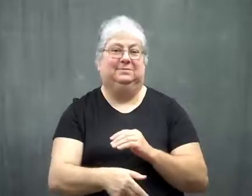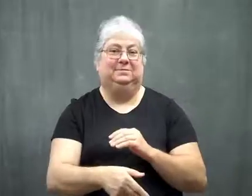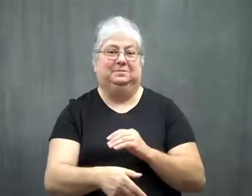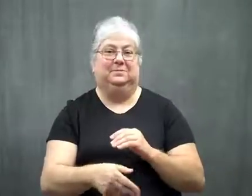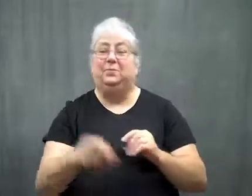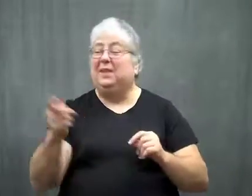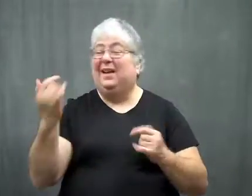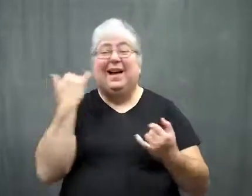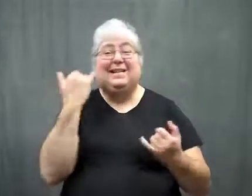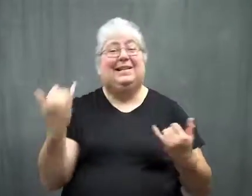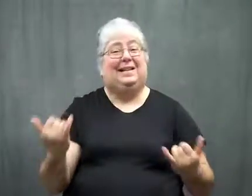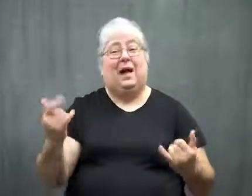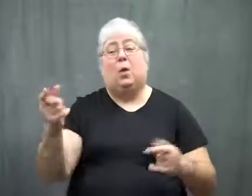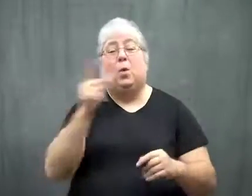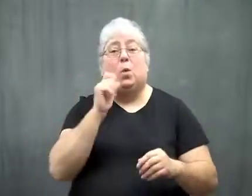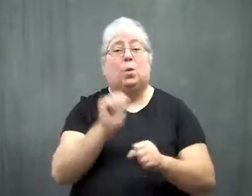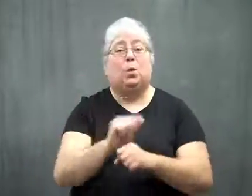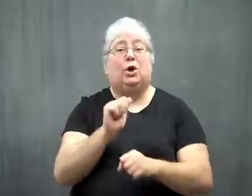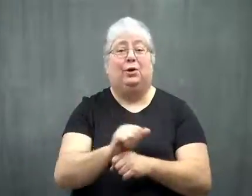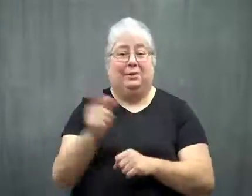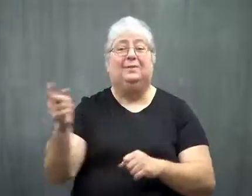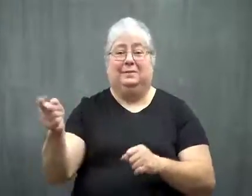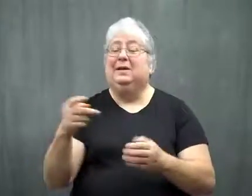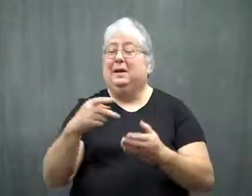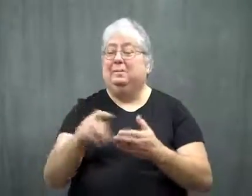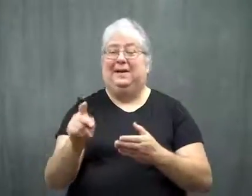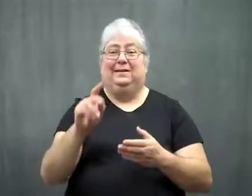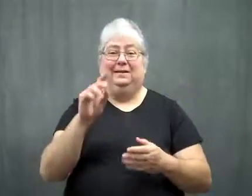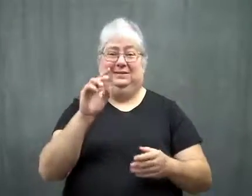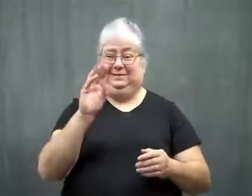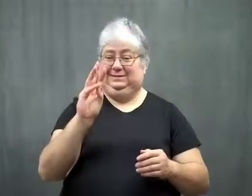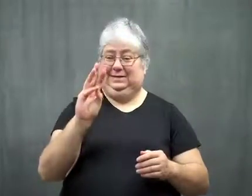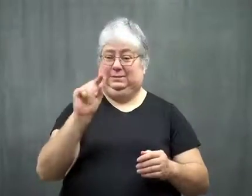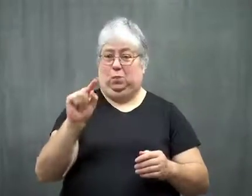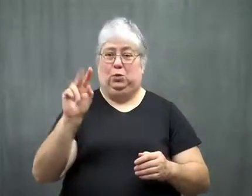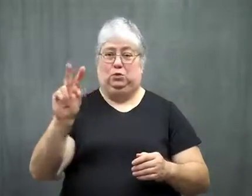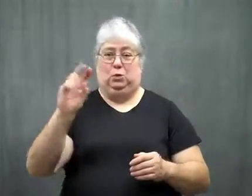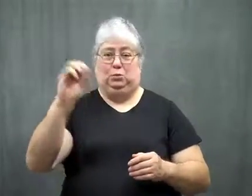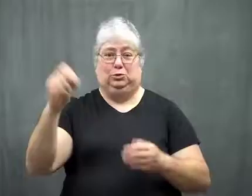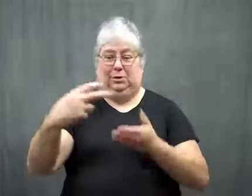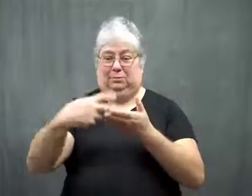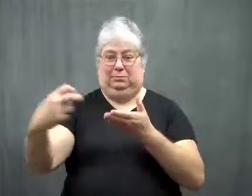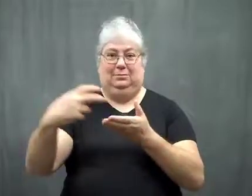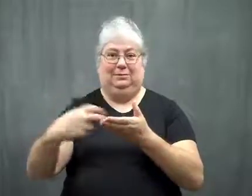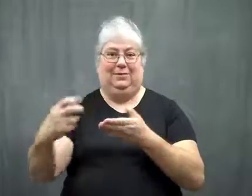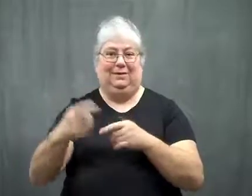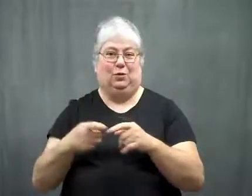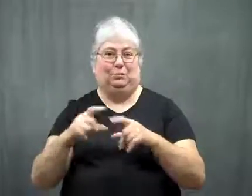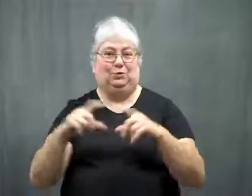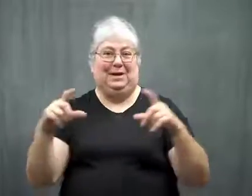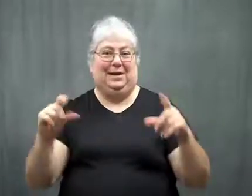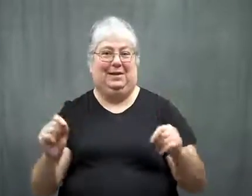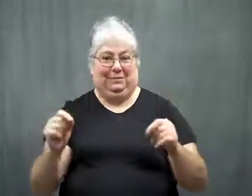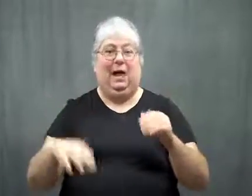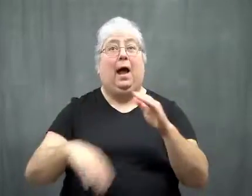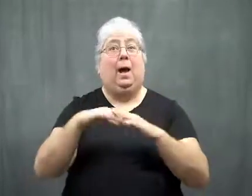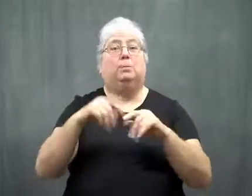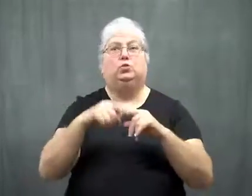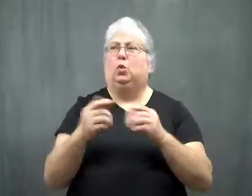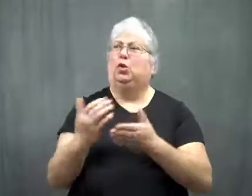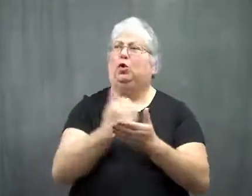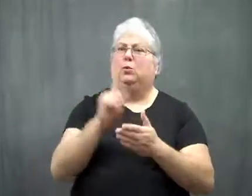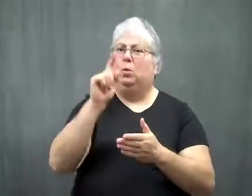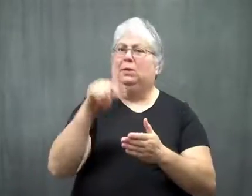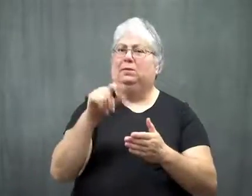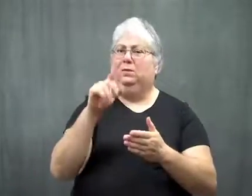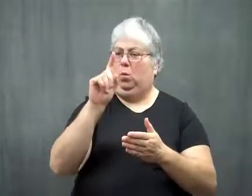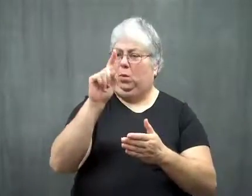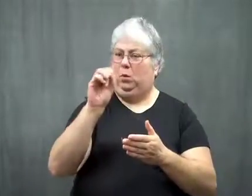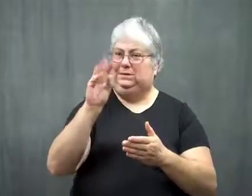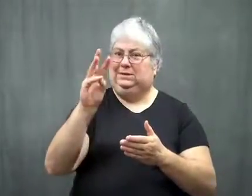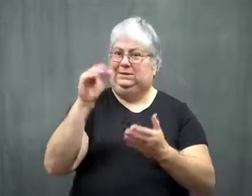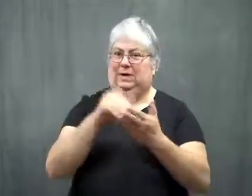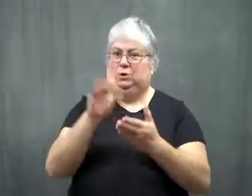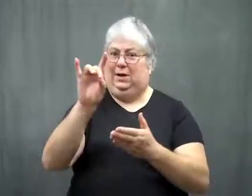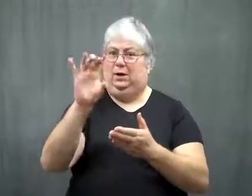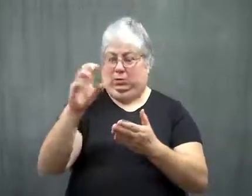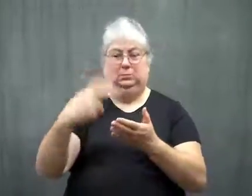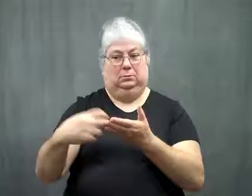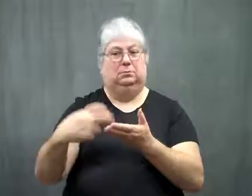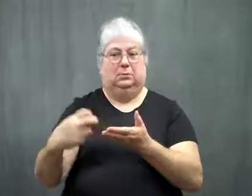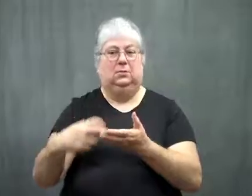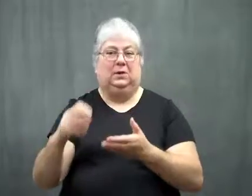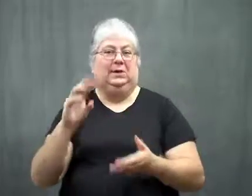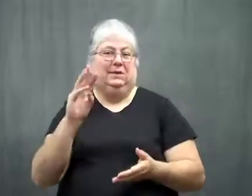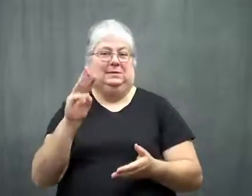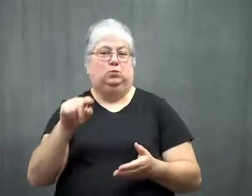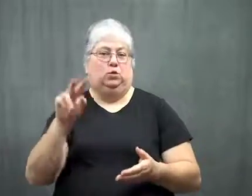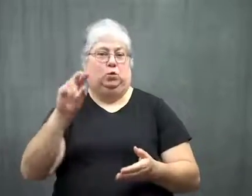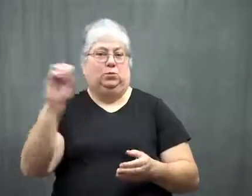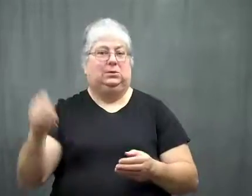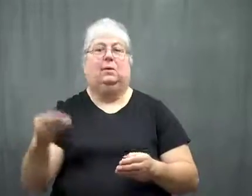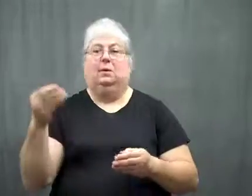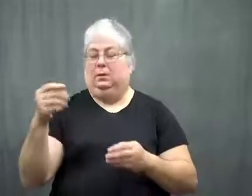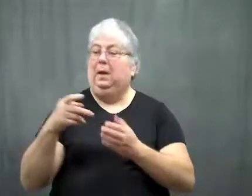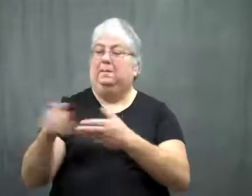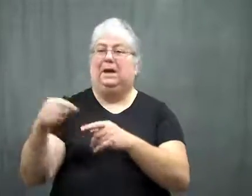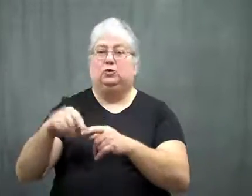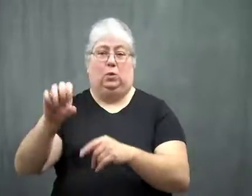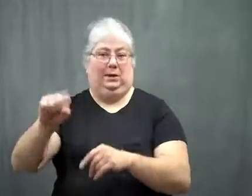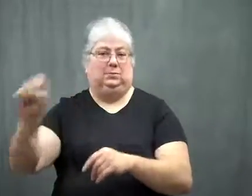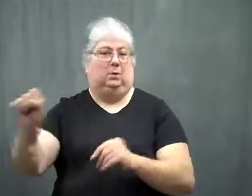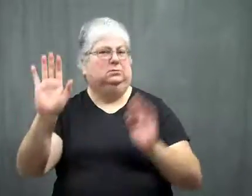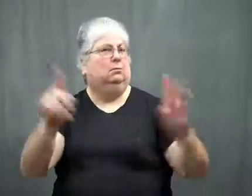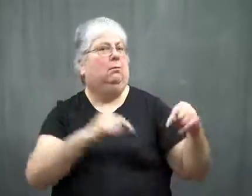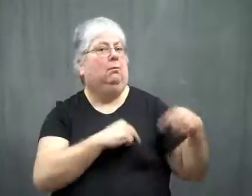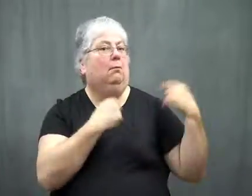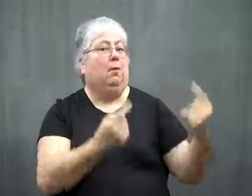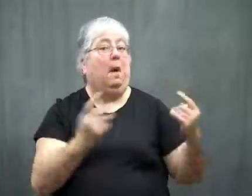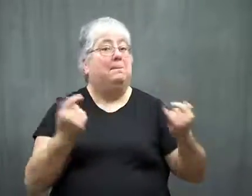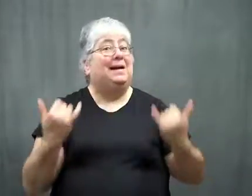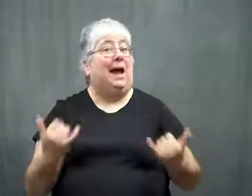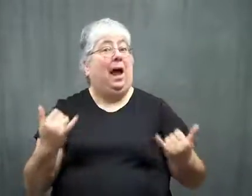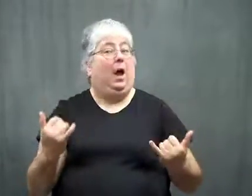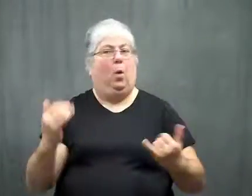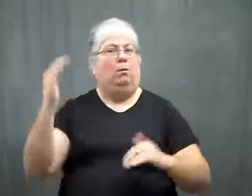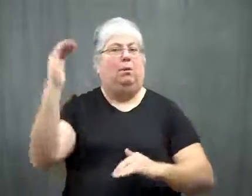Wage earners are supposed to pay 6.2% of the first $106,800 they earn to Social Security.